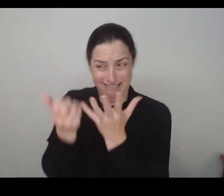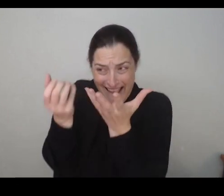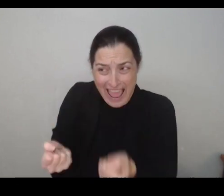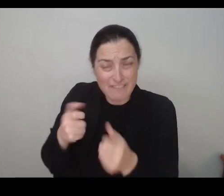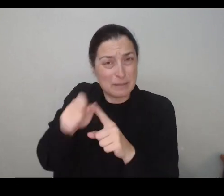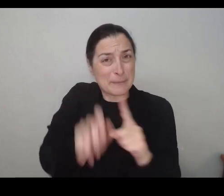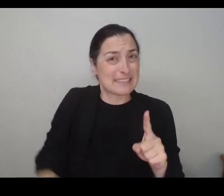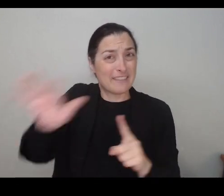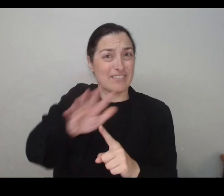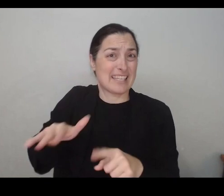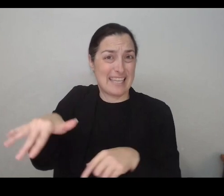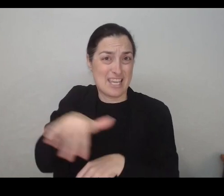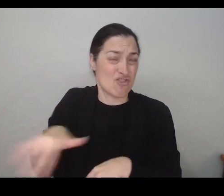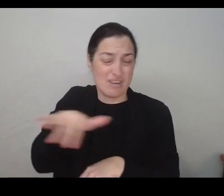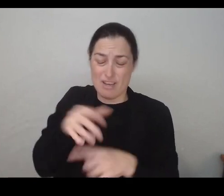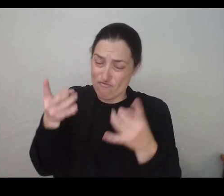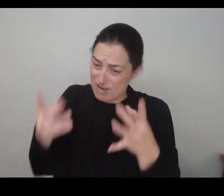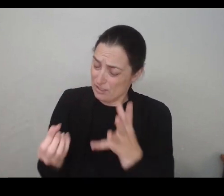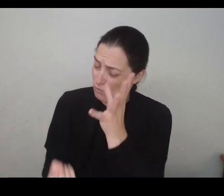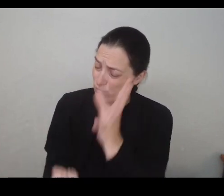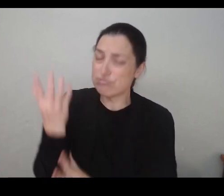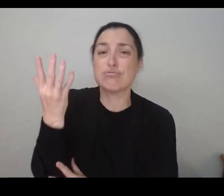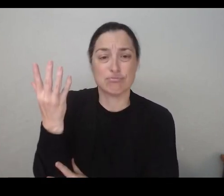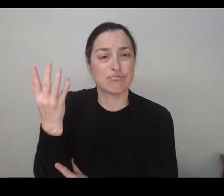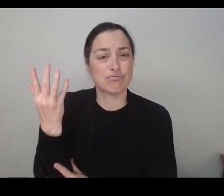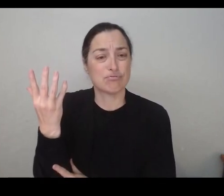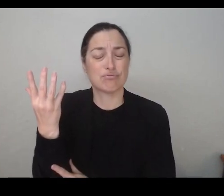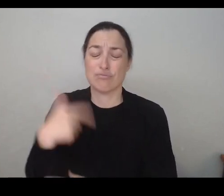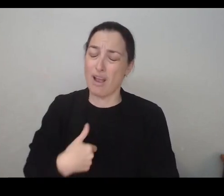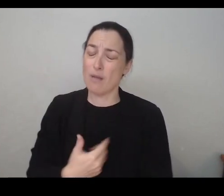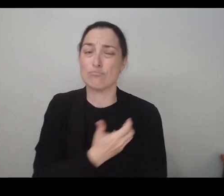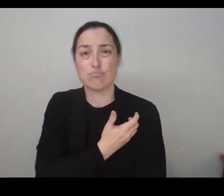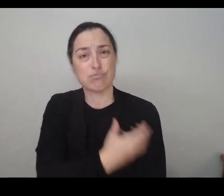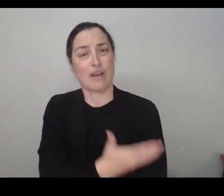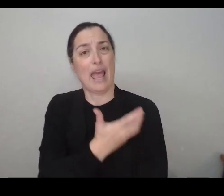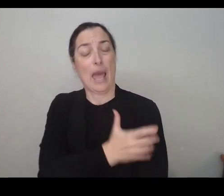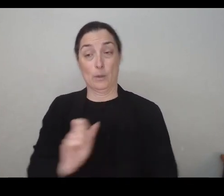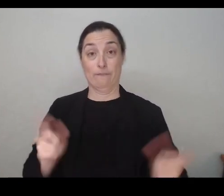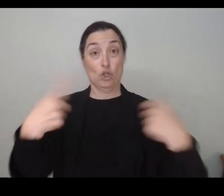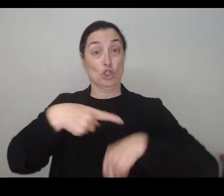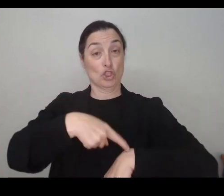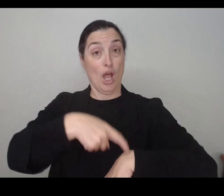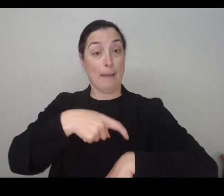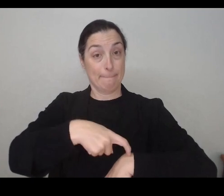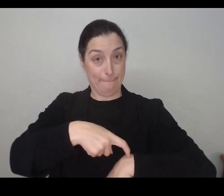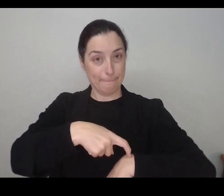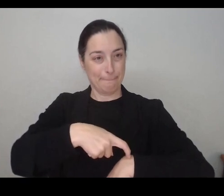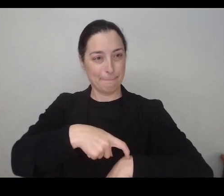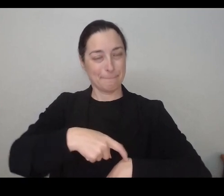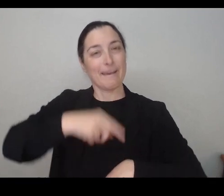And I have to say that I am partly particularly proud that for the first time the work of a young Tahitian artist,